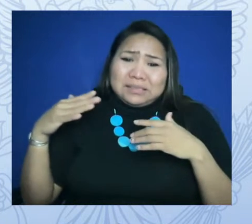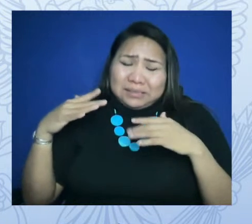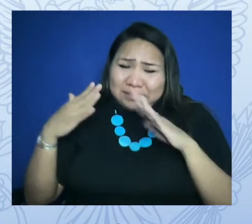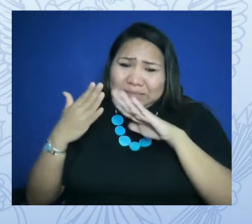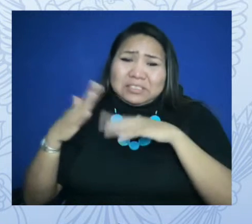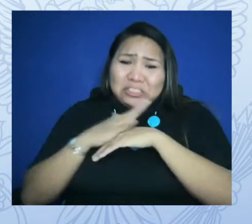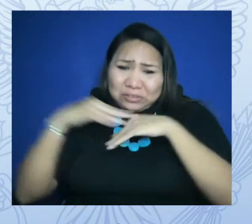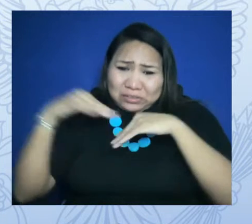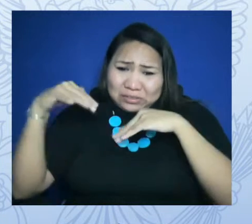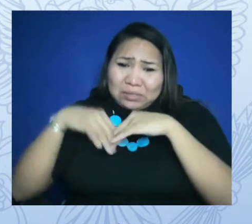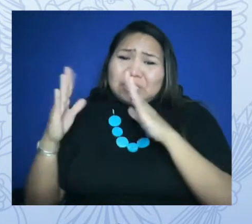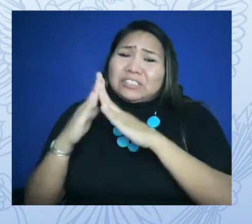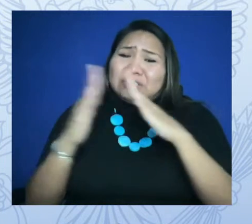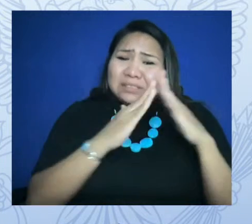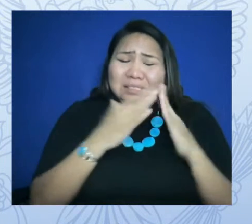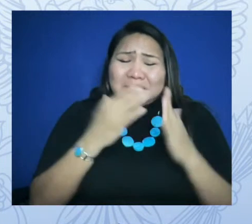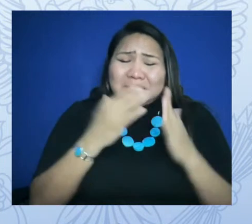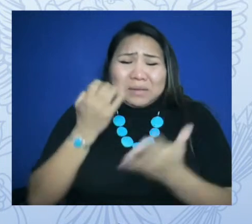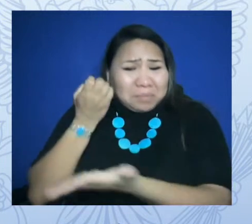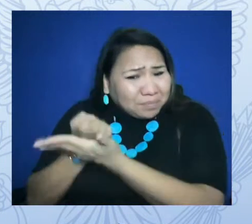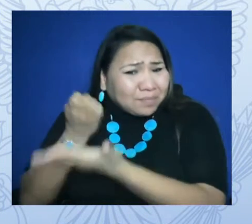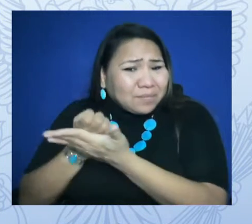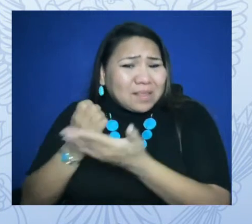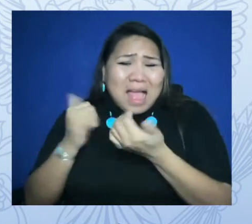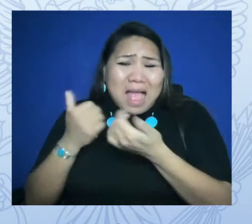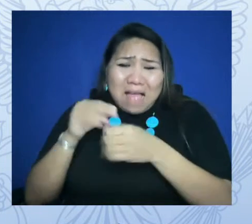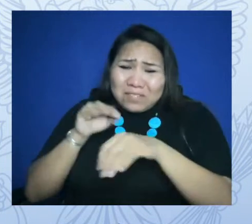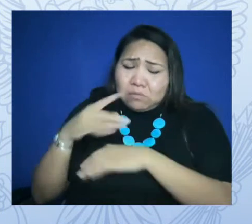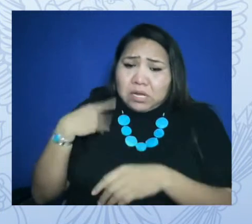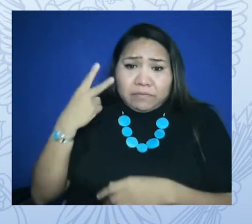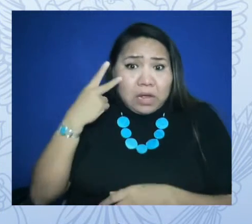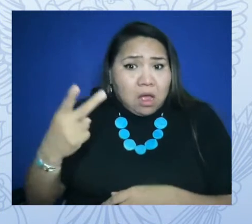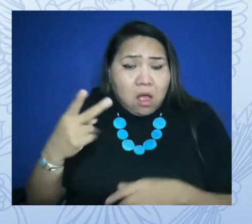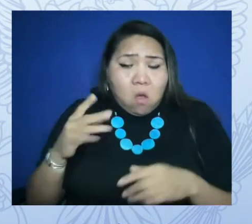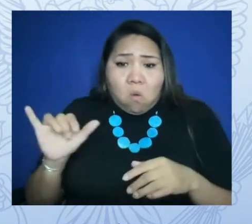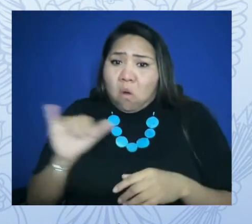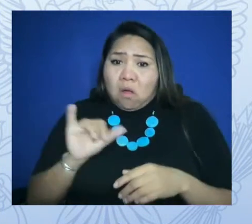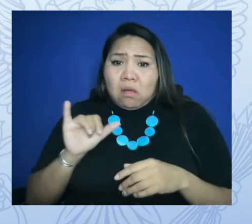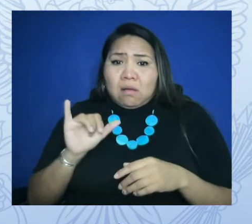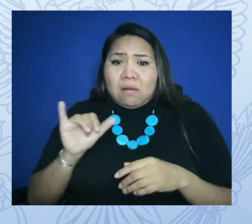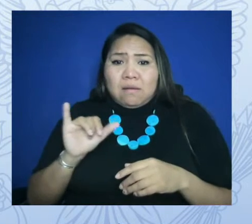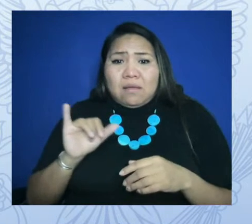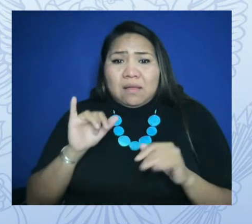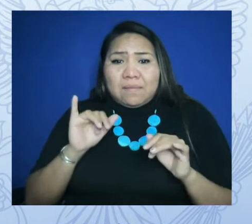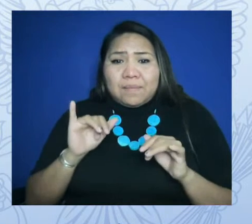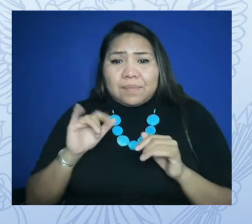And we see it in our work to address the harmful legacy of the federal Indian boarding schools